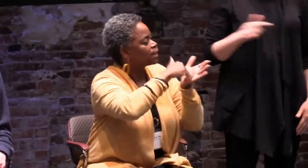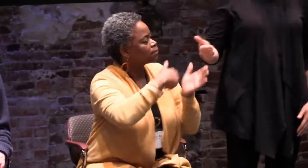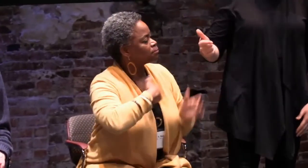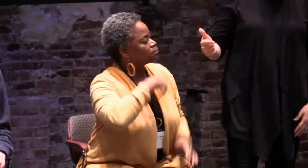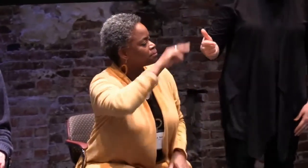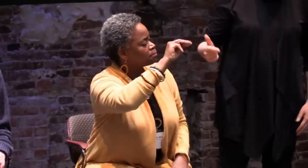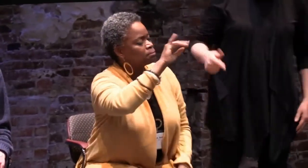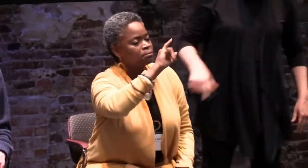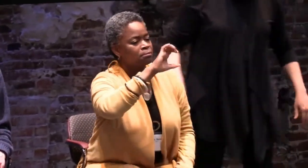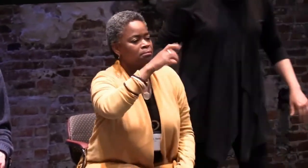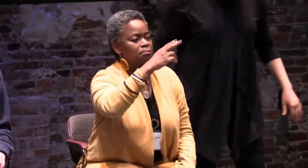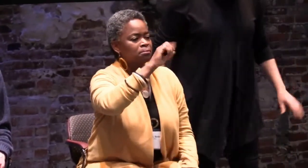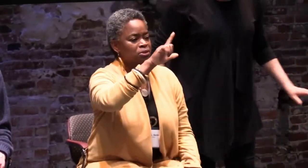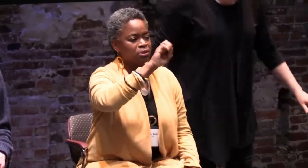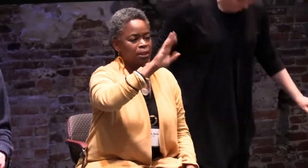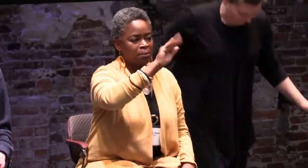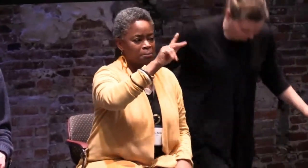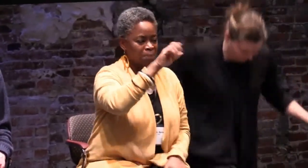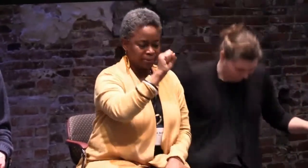Hello, I am Michelle Banks.